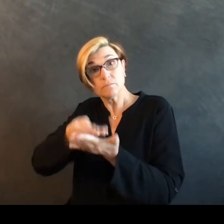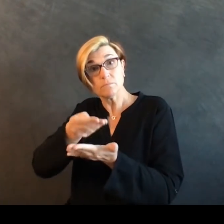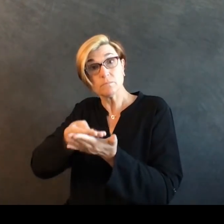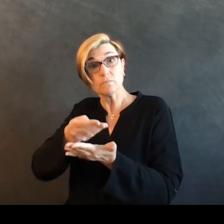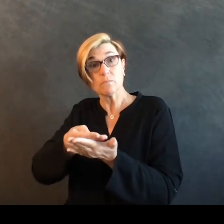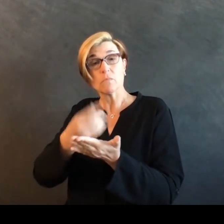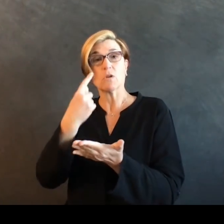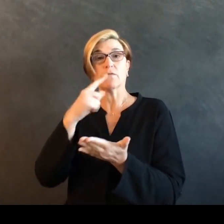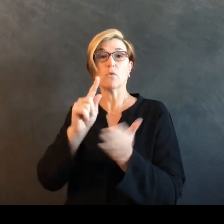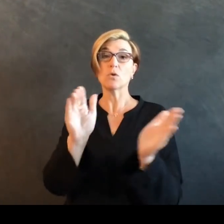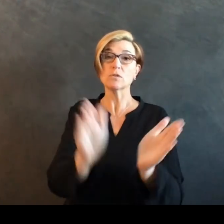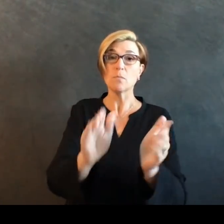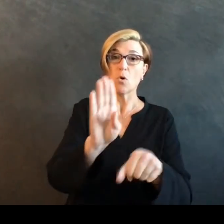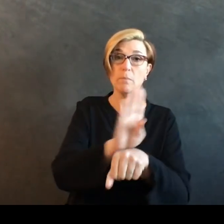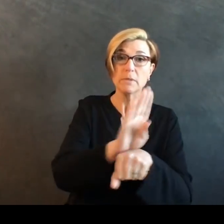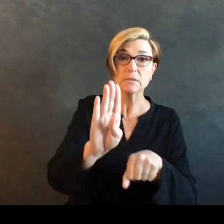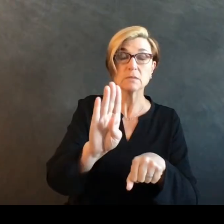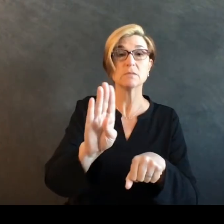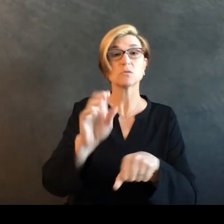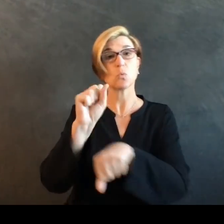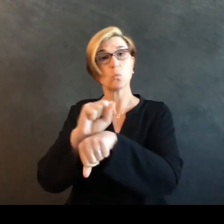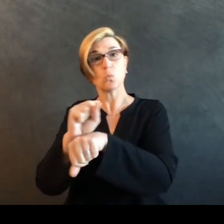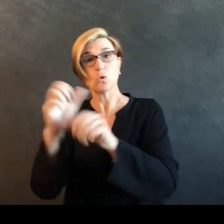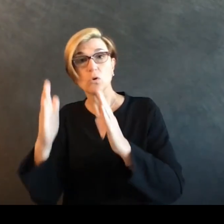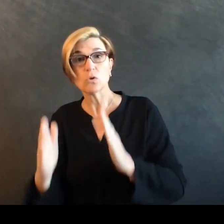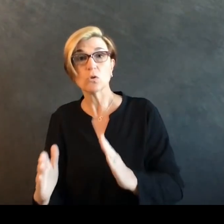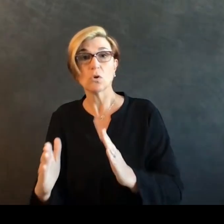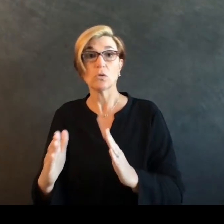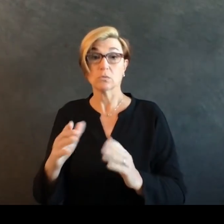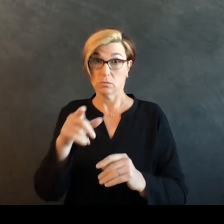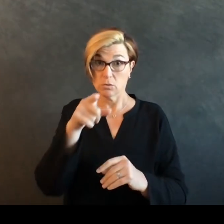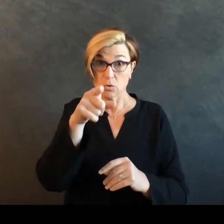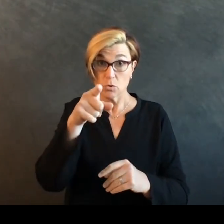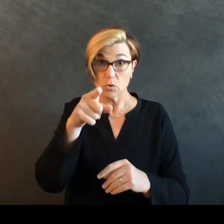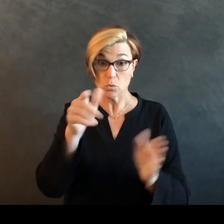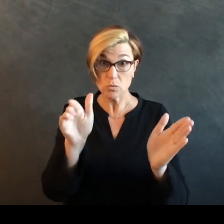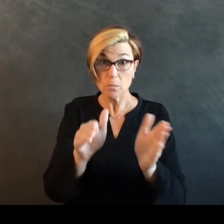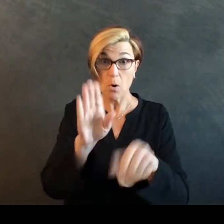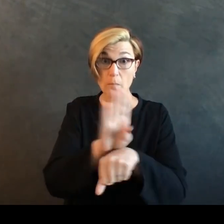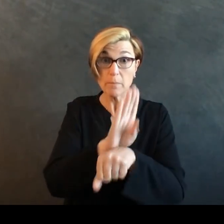small-business owners across America that the Paycheck protection program is